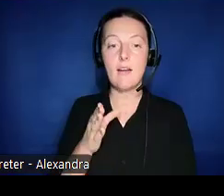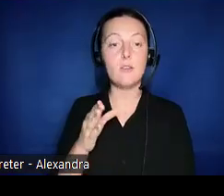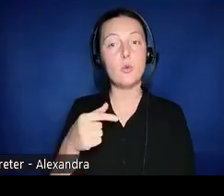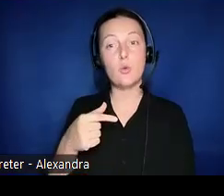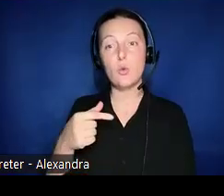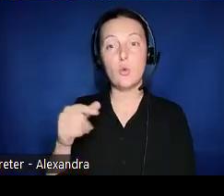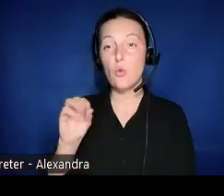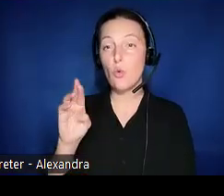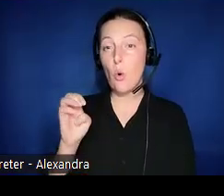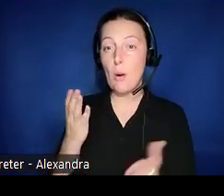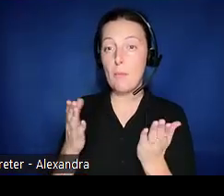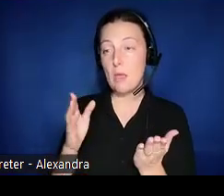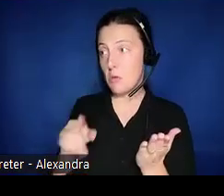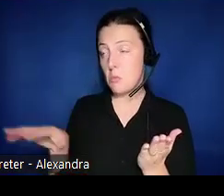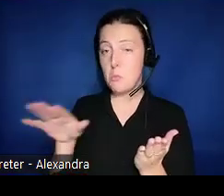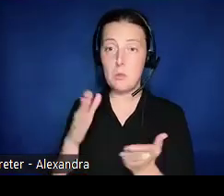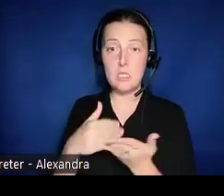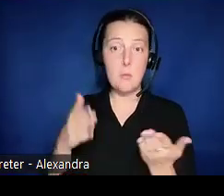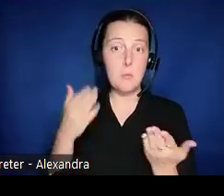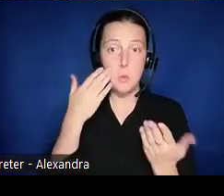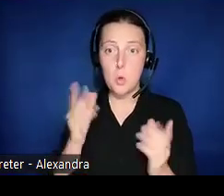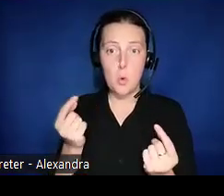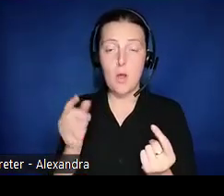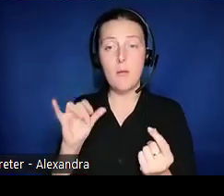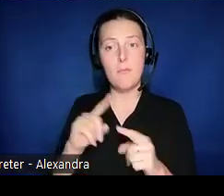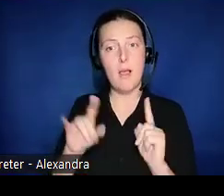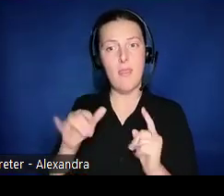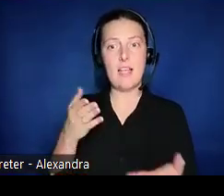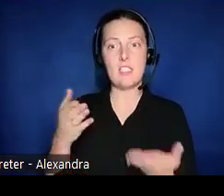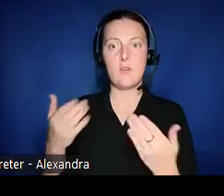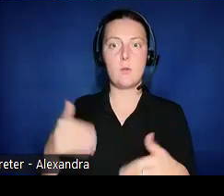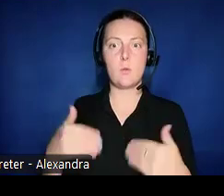knew about but it's a valuable service that's available to anyone in the department that's